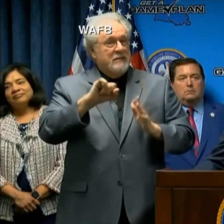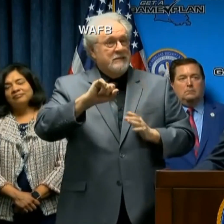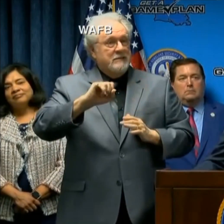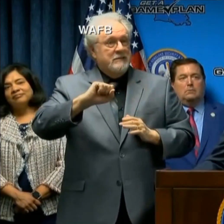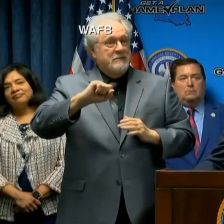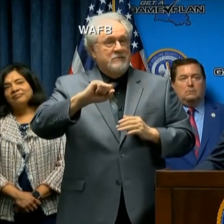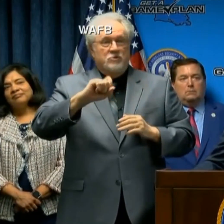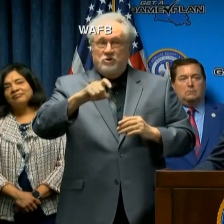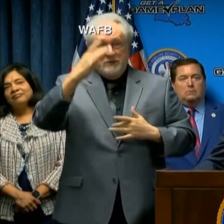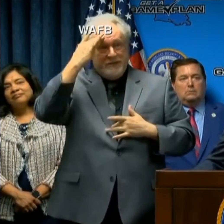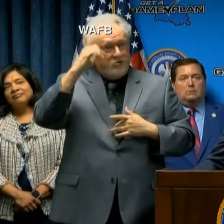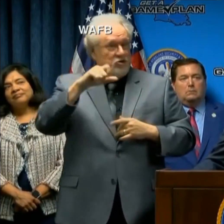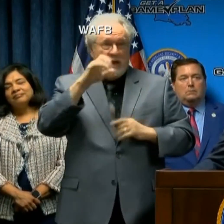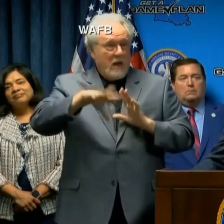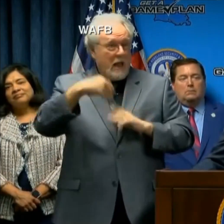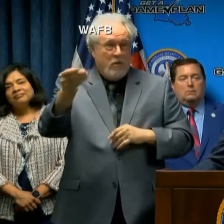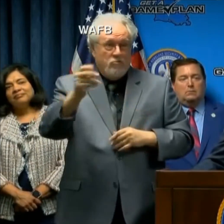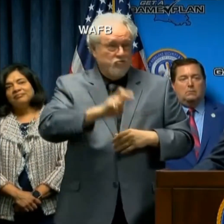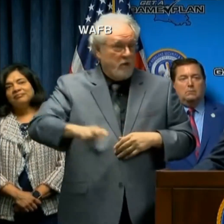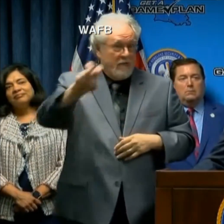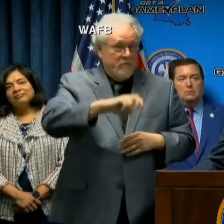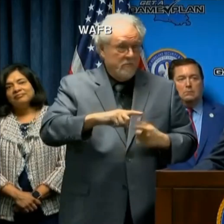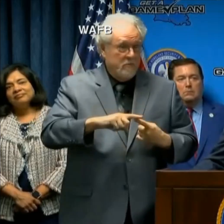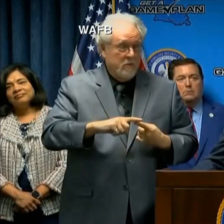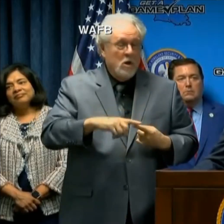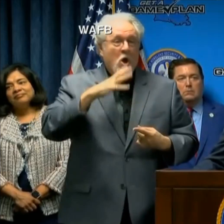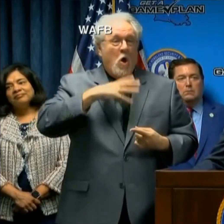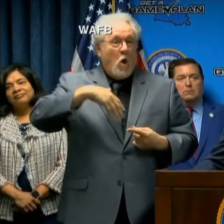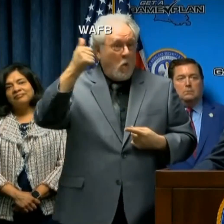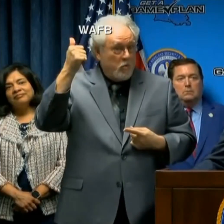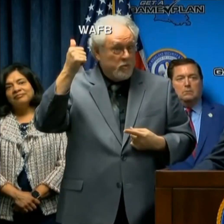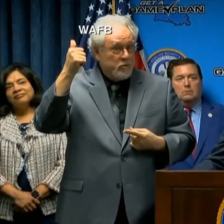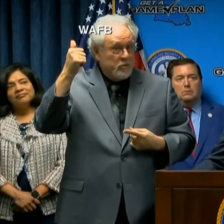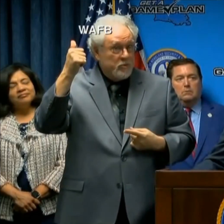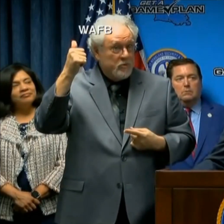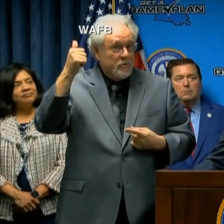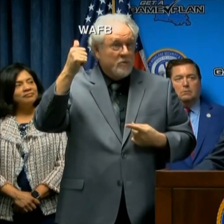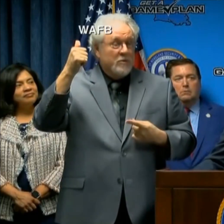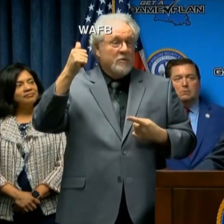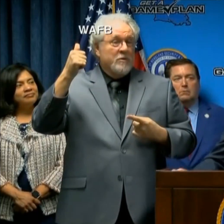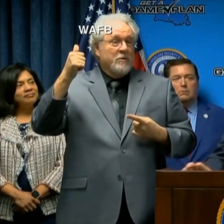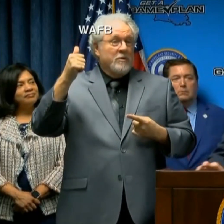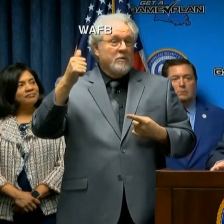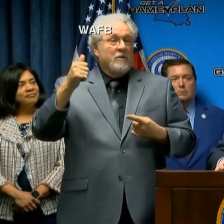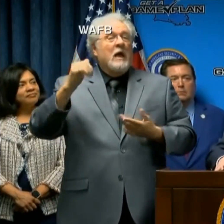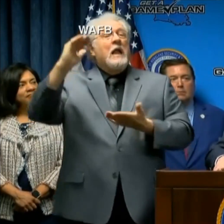shouldn't be out traveling the older you are that the less you need to be out